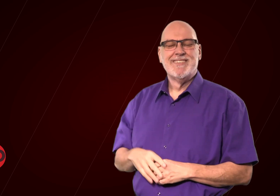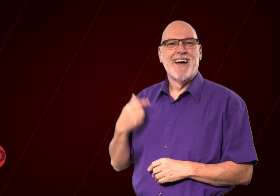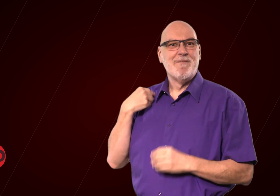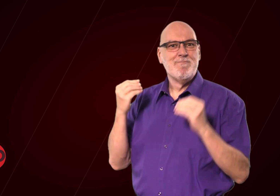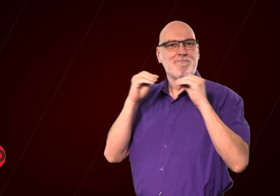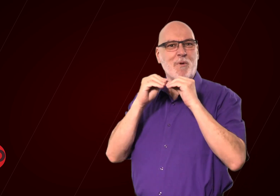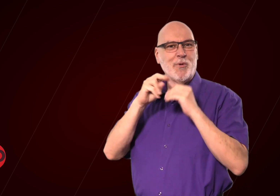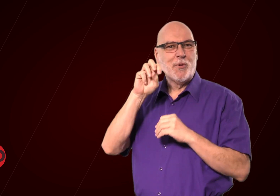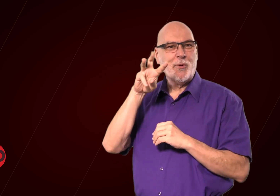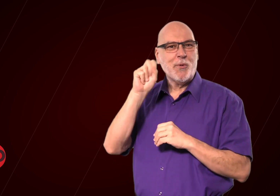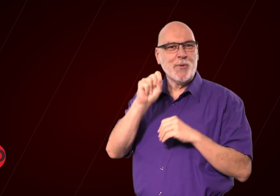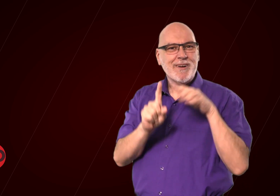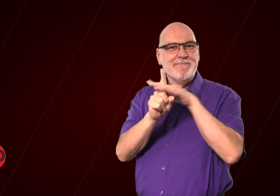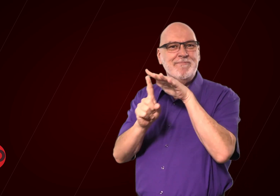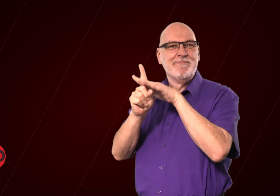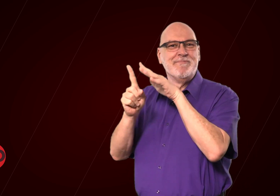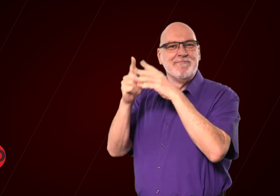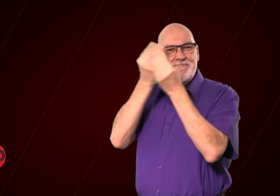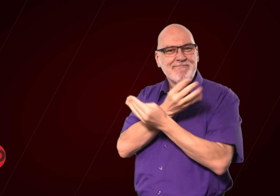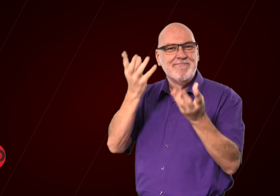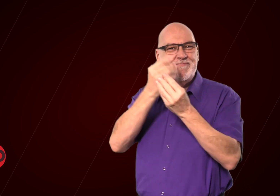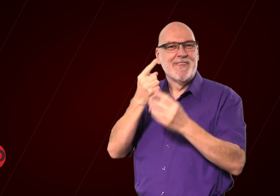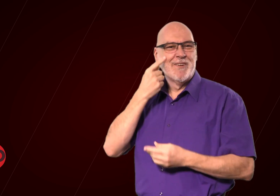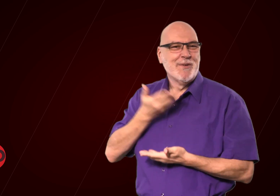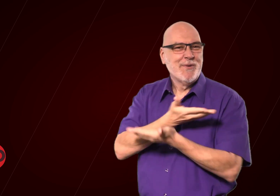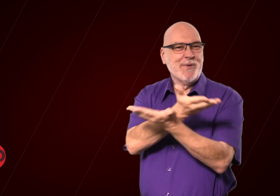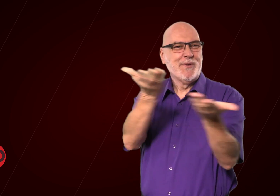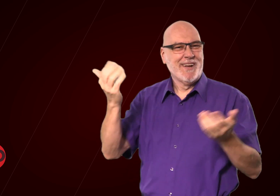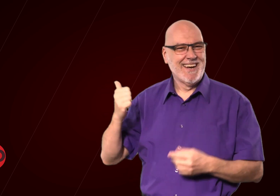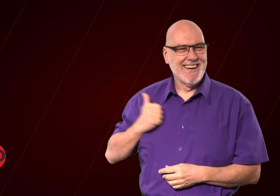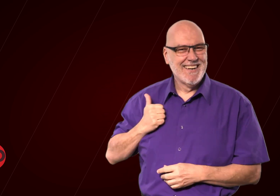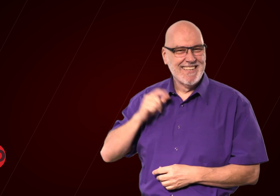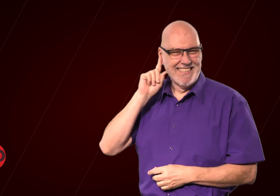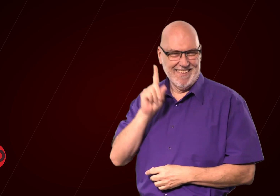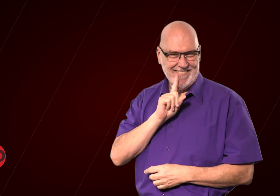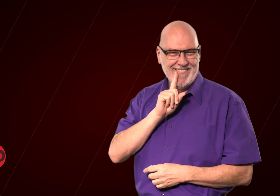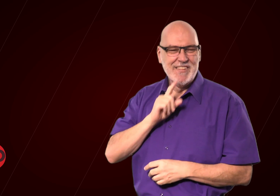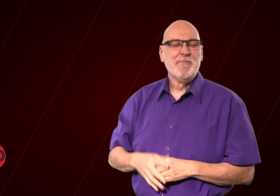Bringing alerts & news reports at intervals for all Deaf Canadians.